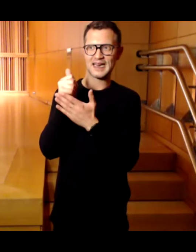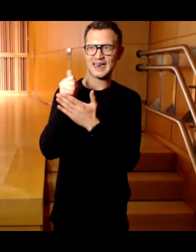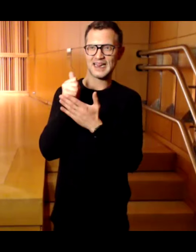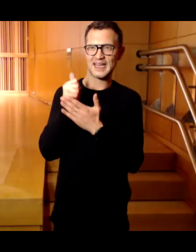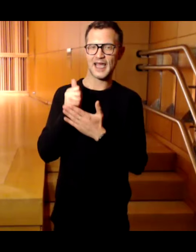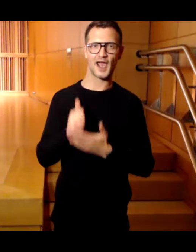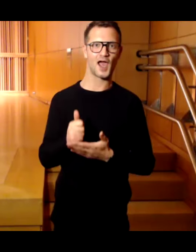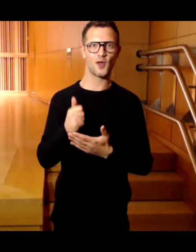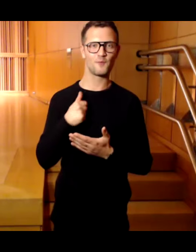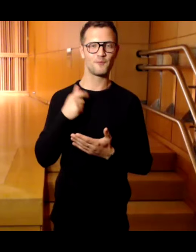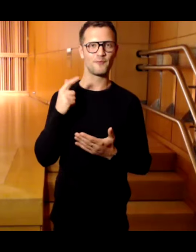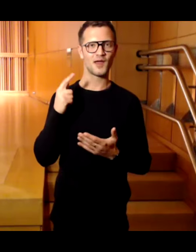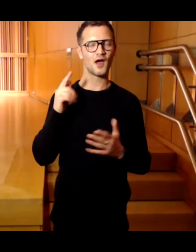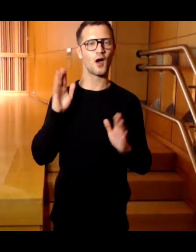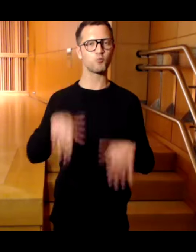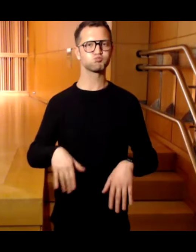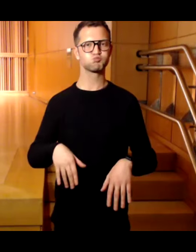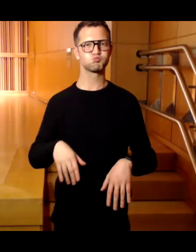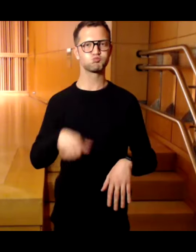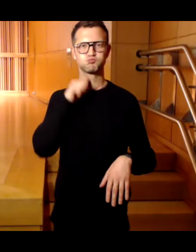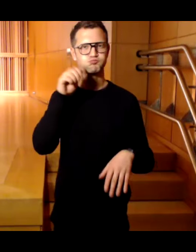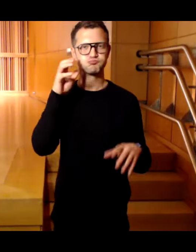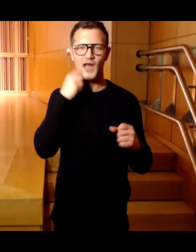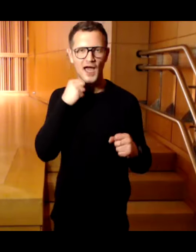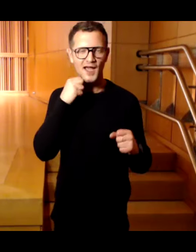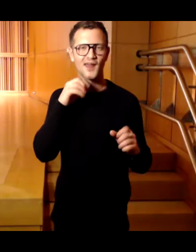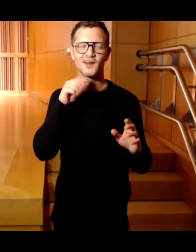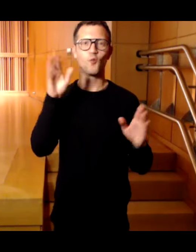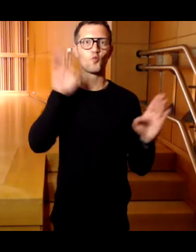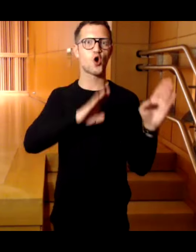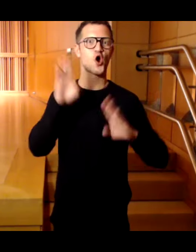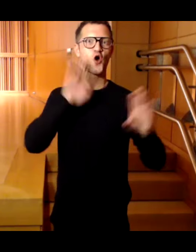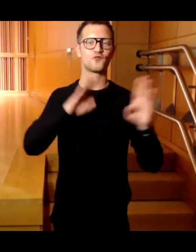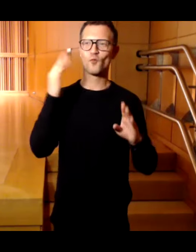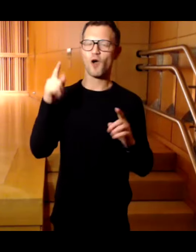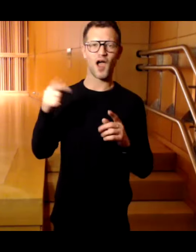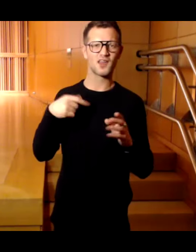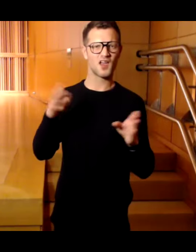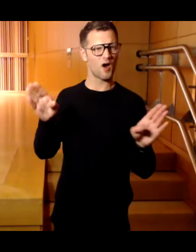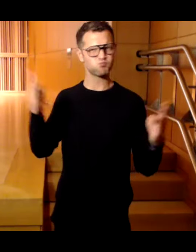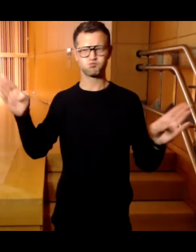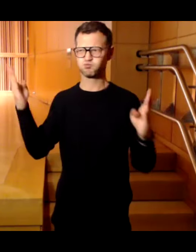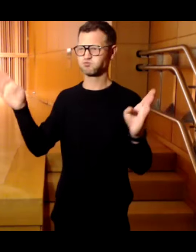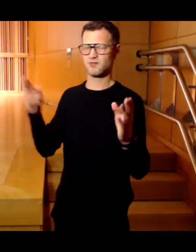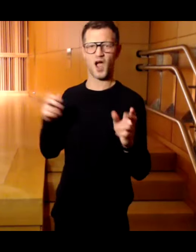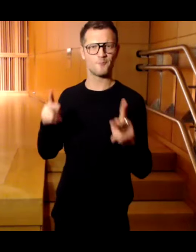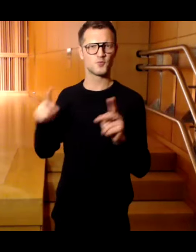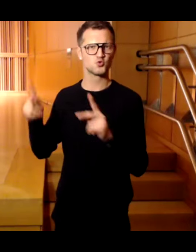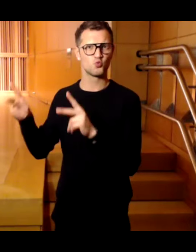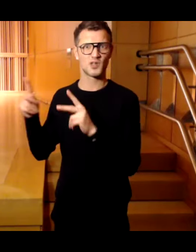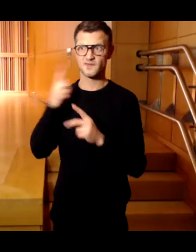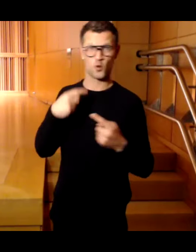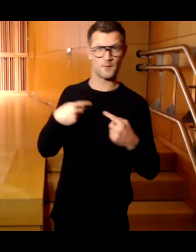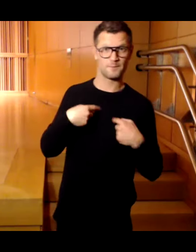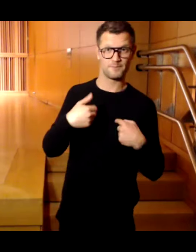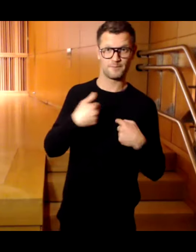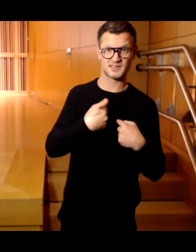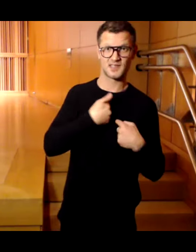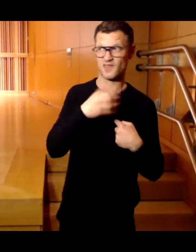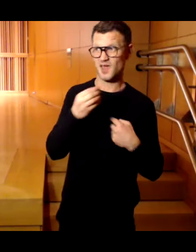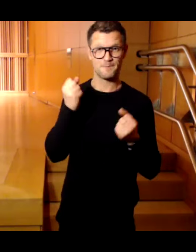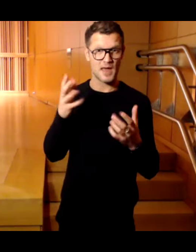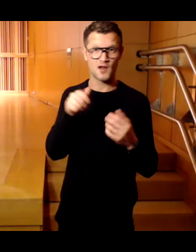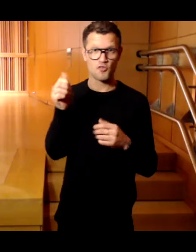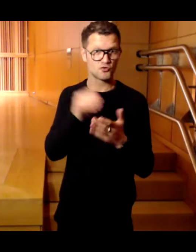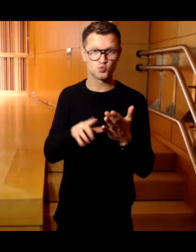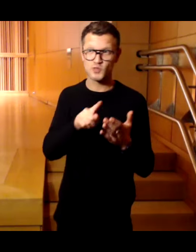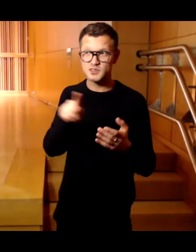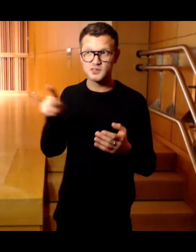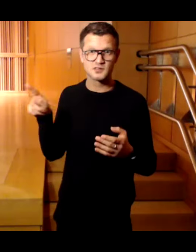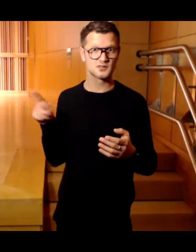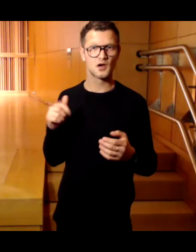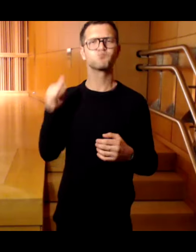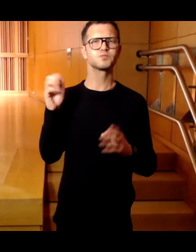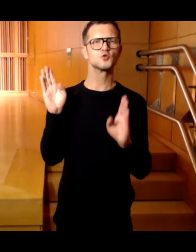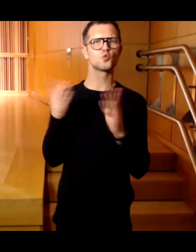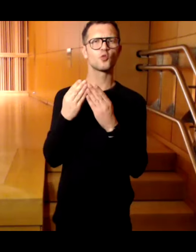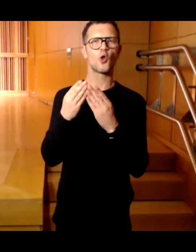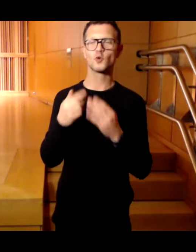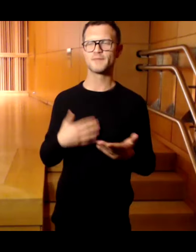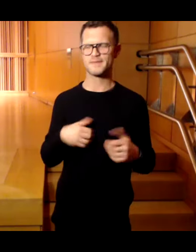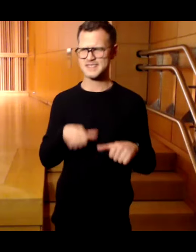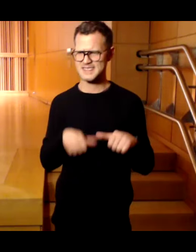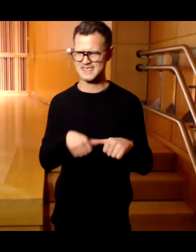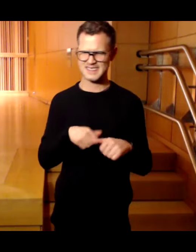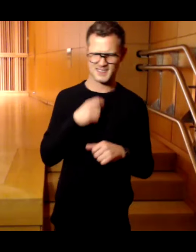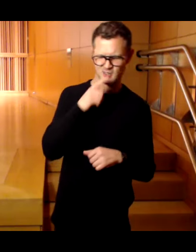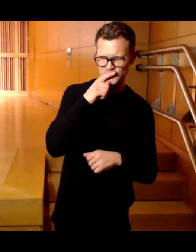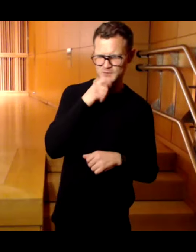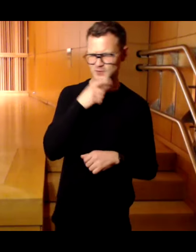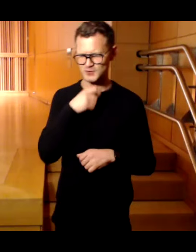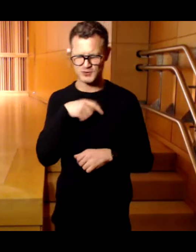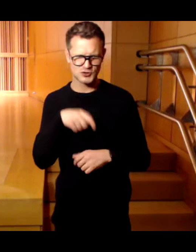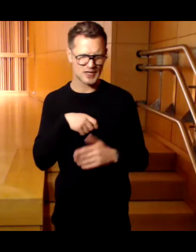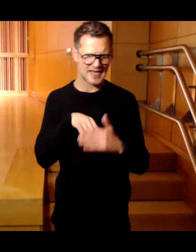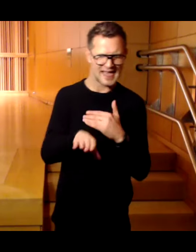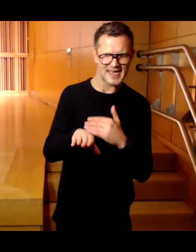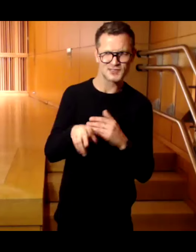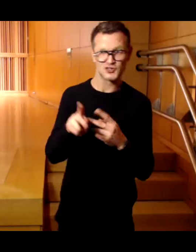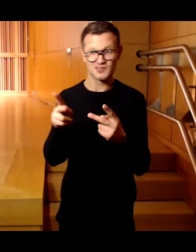by just holding doors. wide open for me, and so many others in my cohort here, present here, and refusing to close them, even when he saw me debating whether or not I should enter through those wide-open portals.